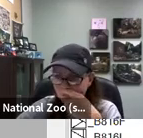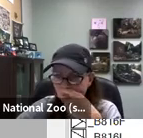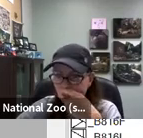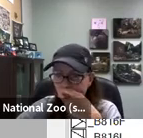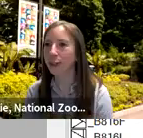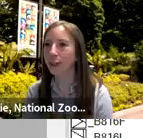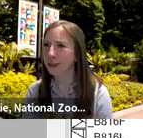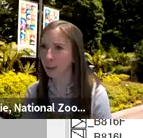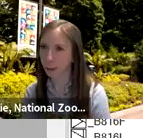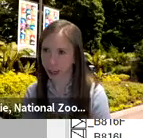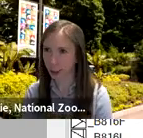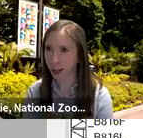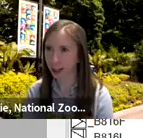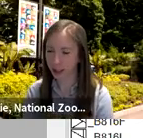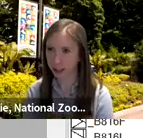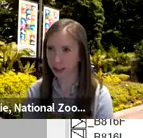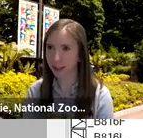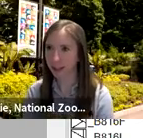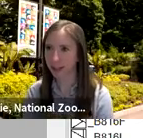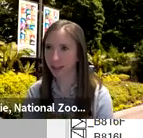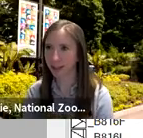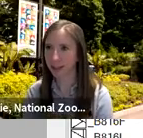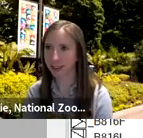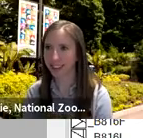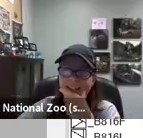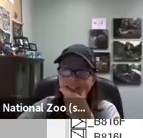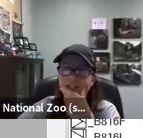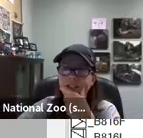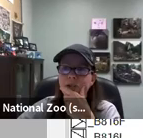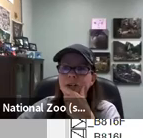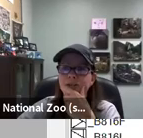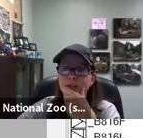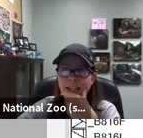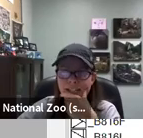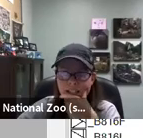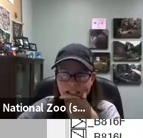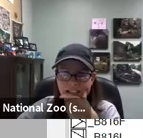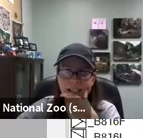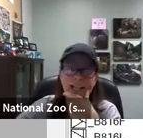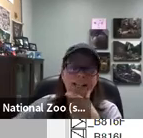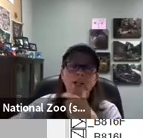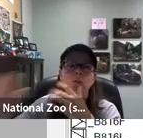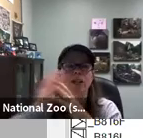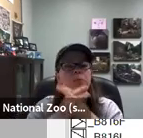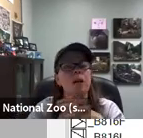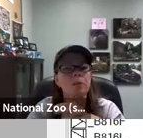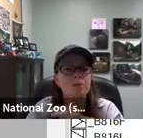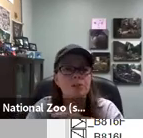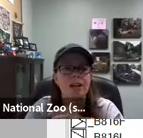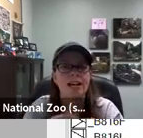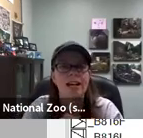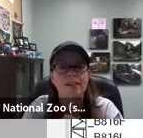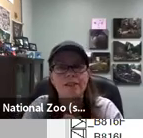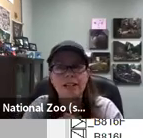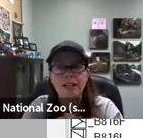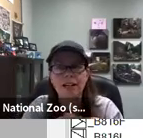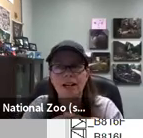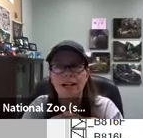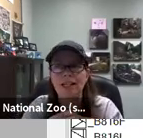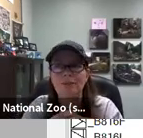[Shellie] Can you explain what a rain garden is? [Tina] I can! So a rain garden... one of the